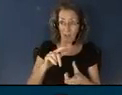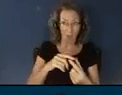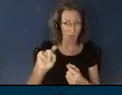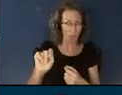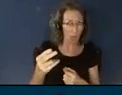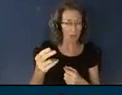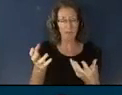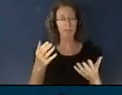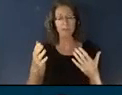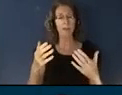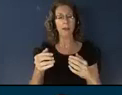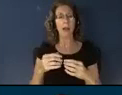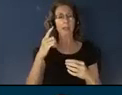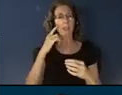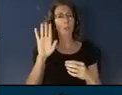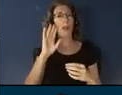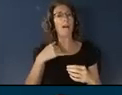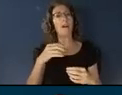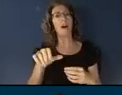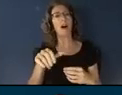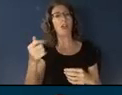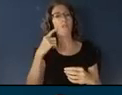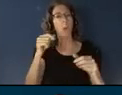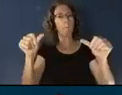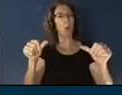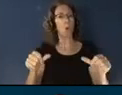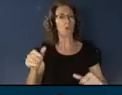anyway I think there's going to be another one for the poster presentations. If you do have